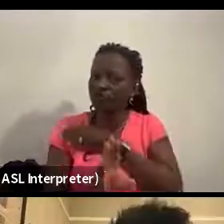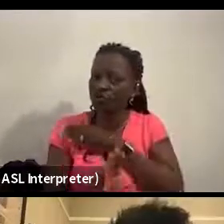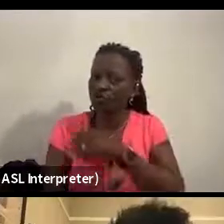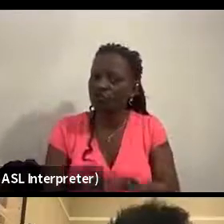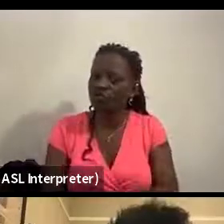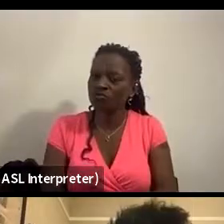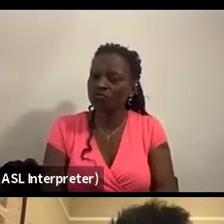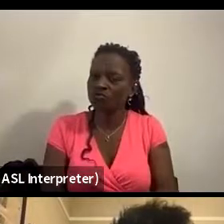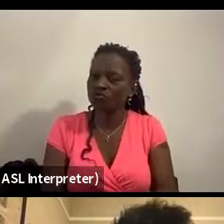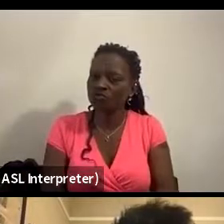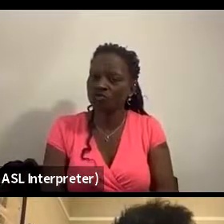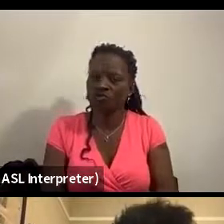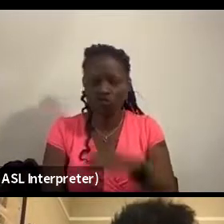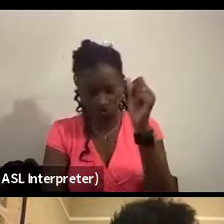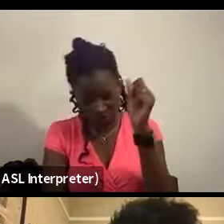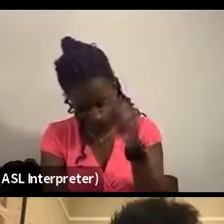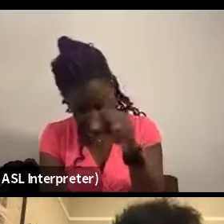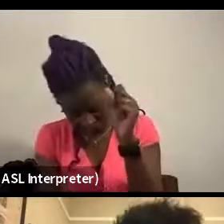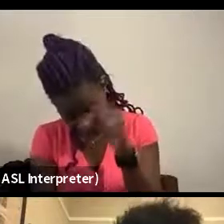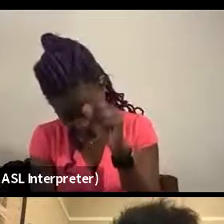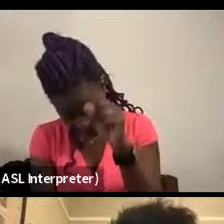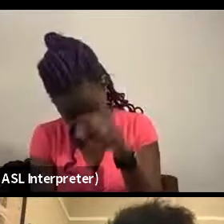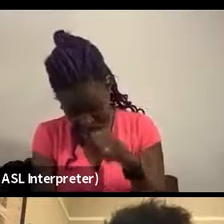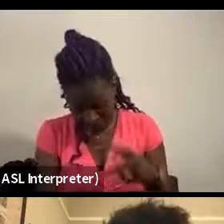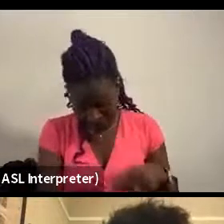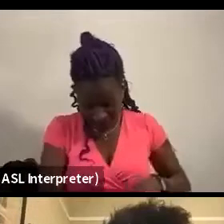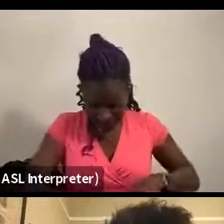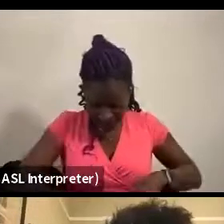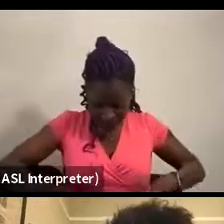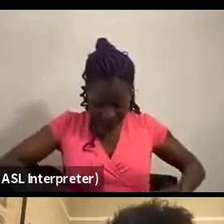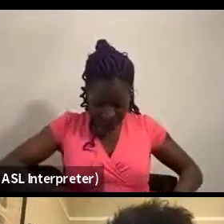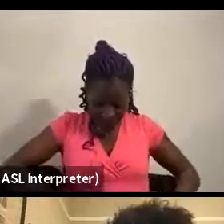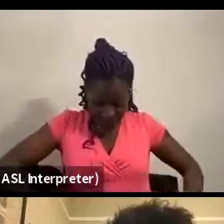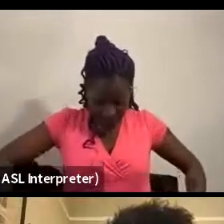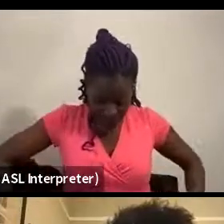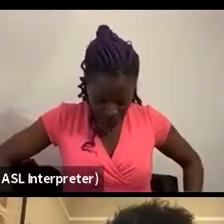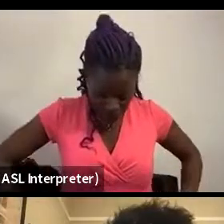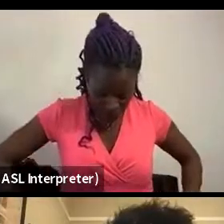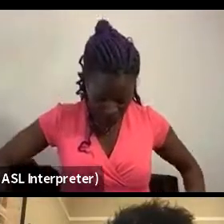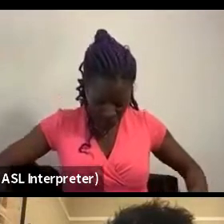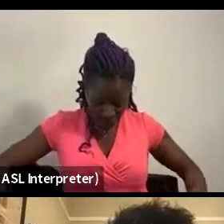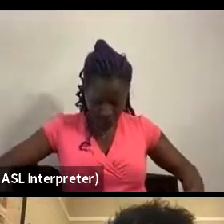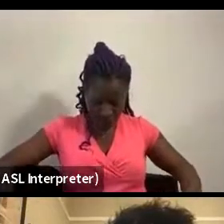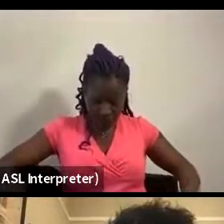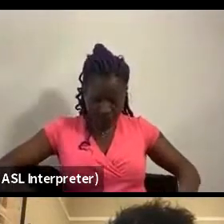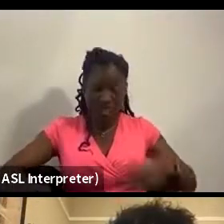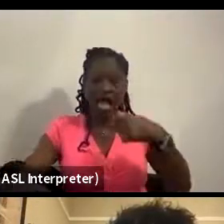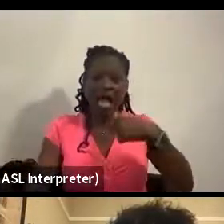Yes, I will start with the why I was hesitant, I would say just.